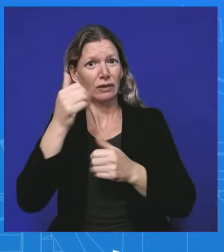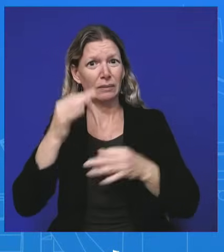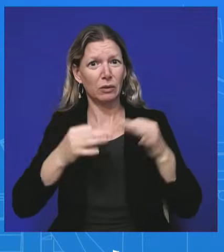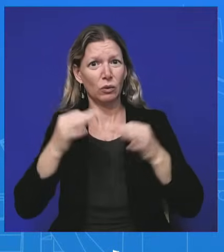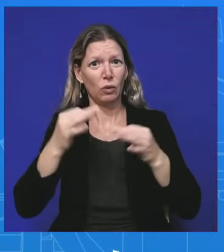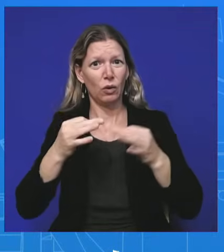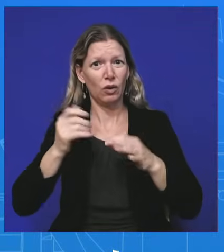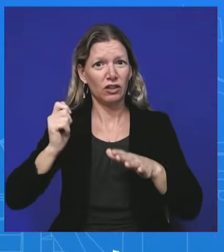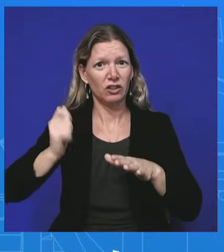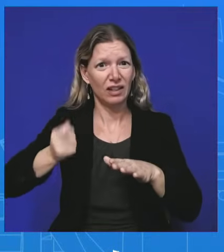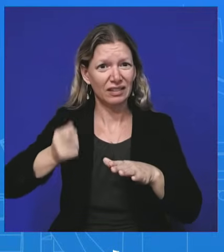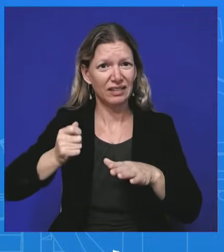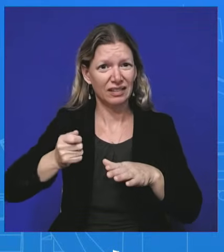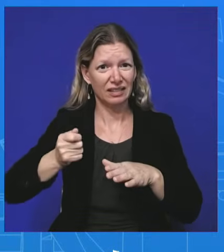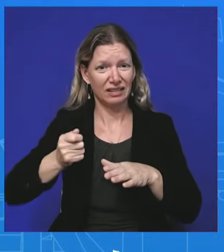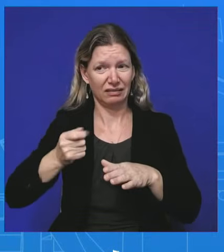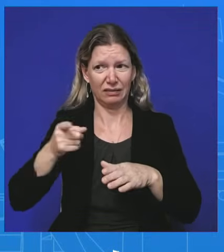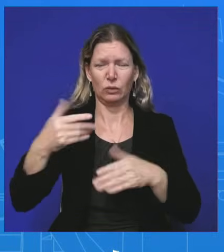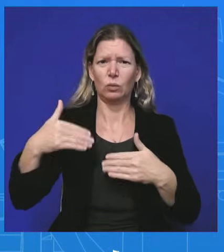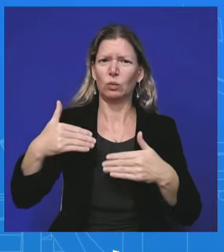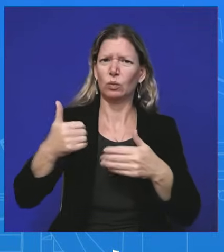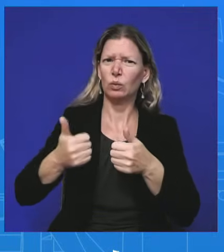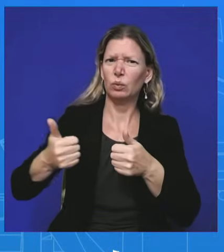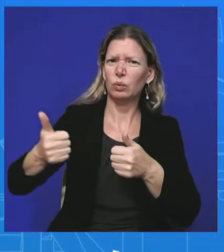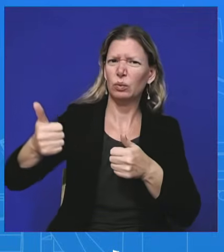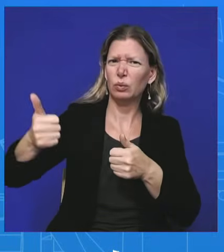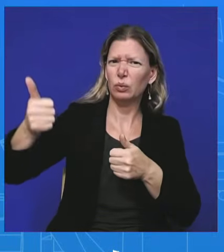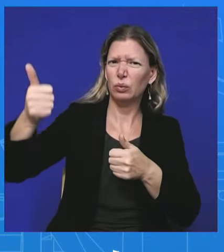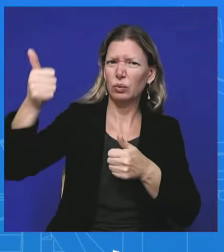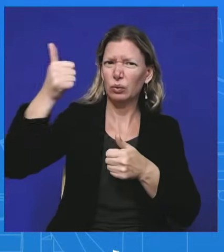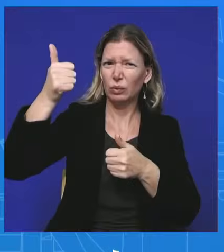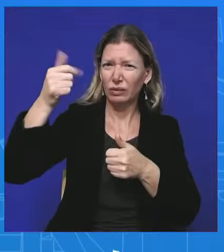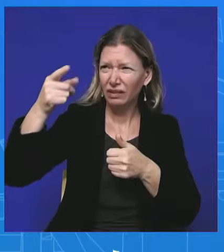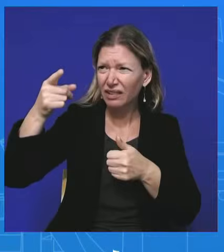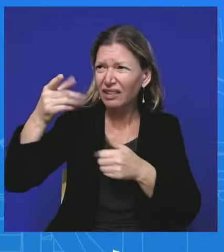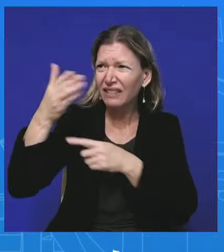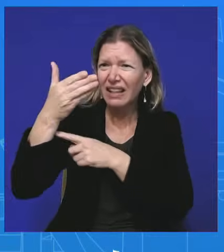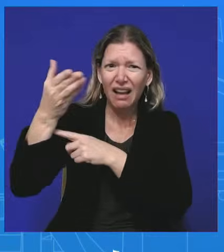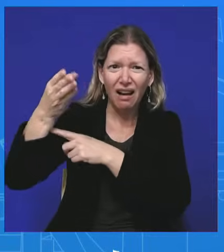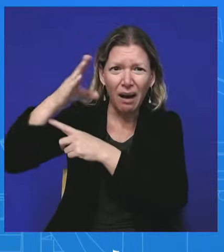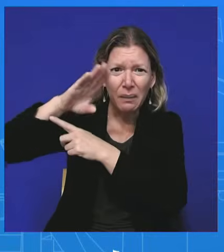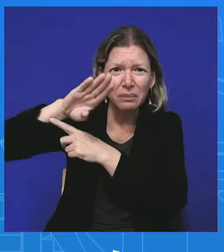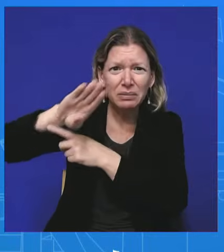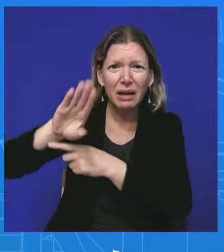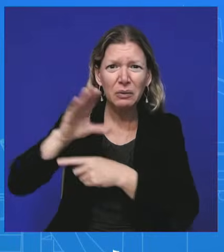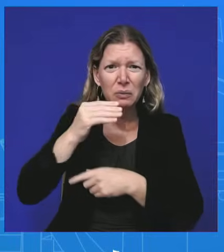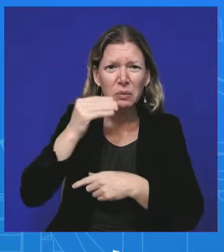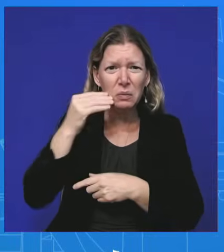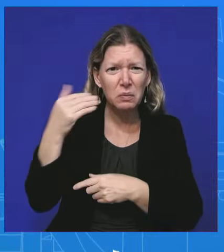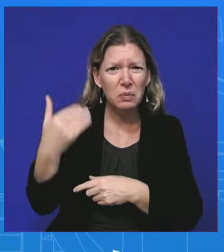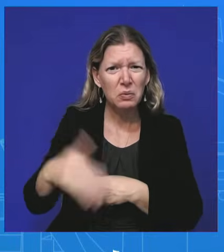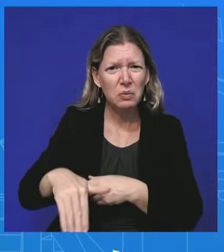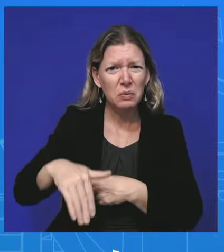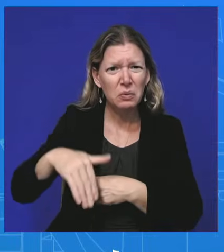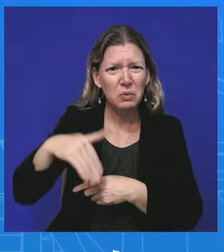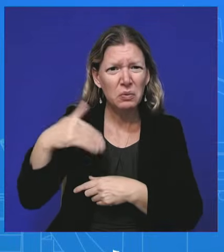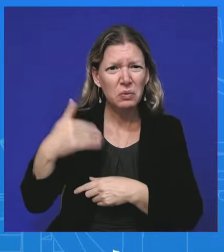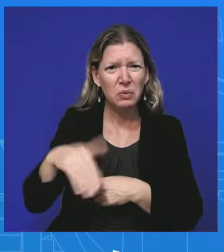that that could fuel more extremism and division in this country? Ms. Jean-Pierre: I just have to be really mindful when we're talking about the highest court of the land.